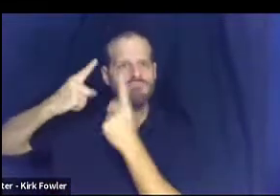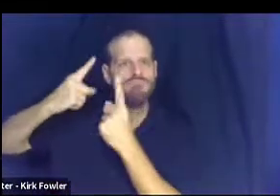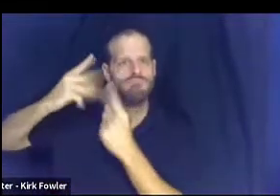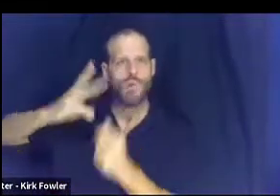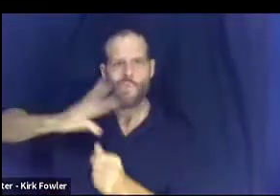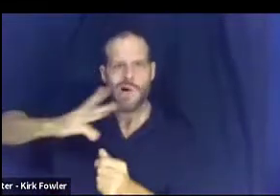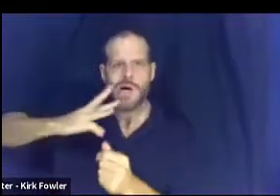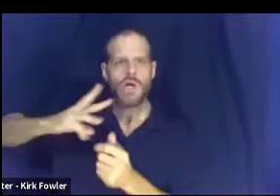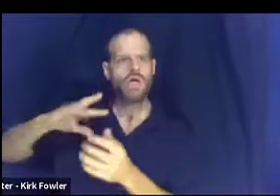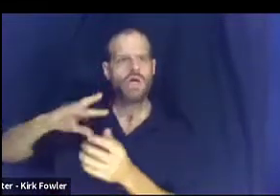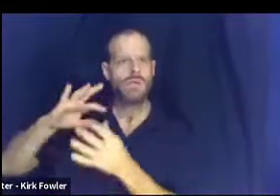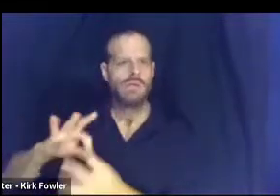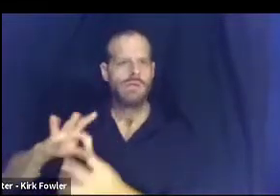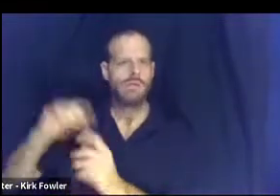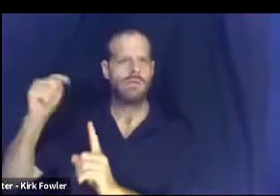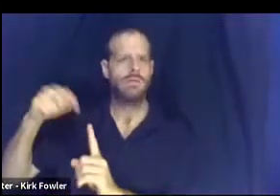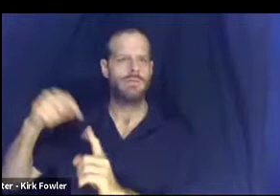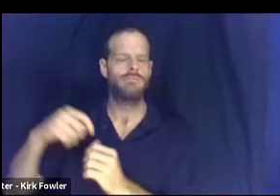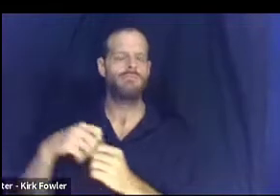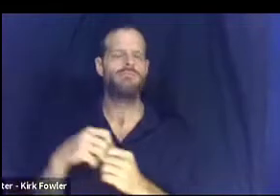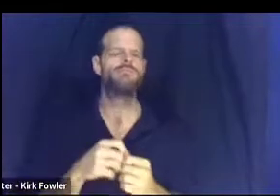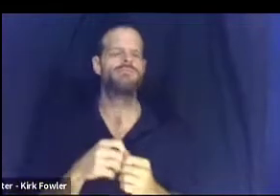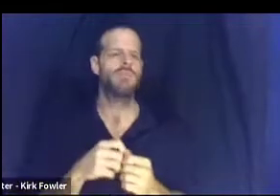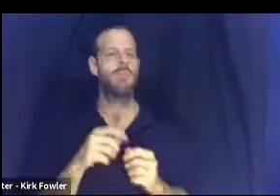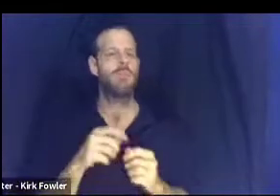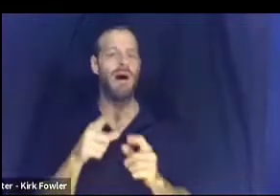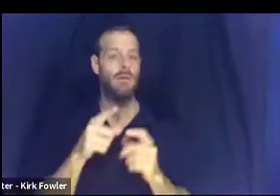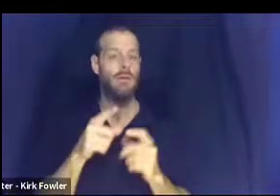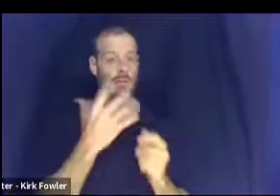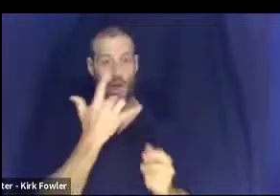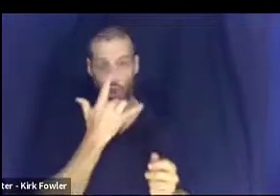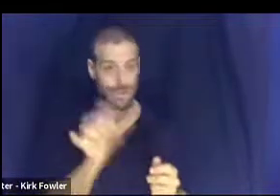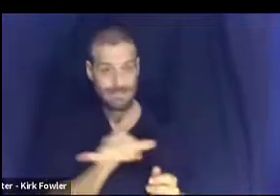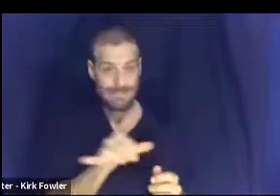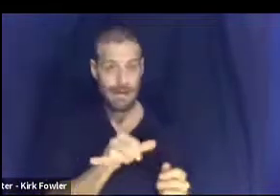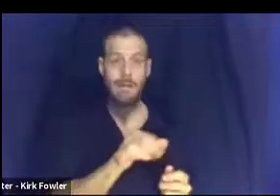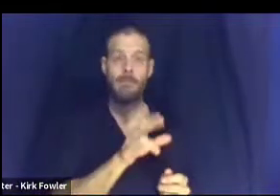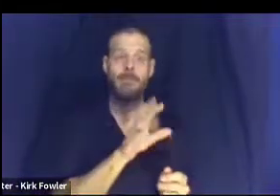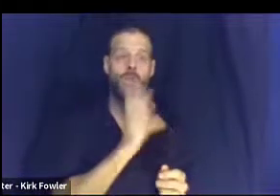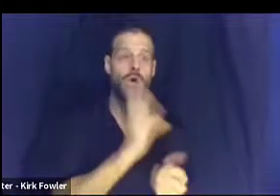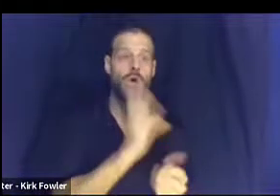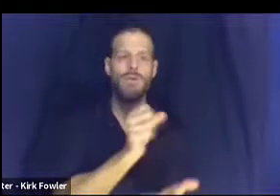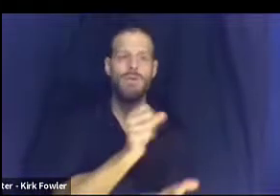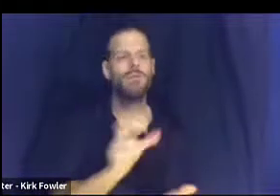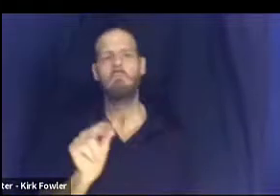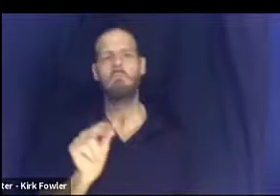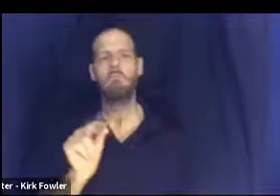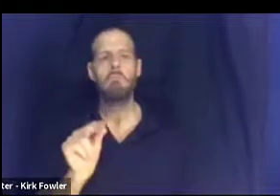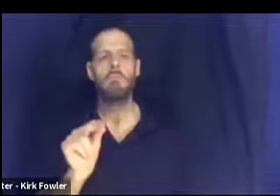It doesn't bear a super strong resemblance to the referent. The most abstract symbol,